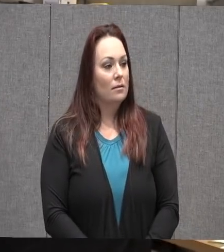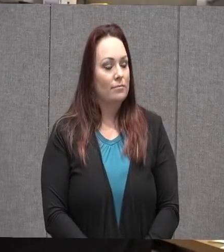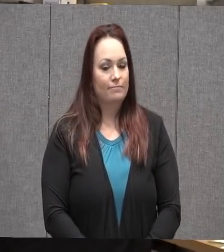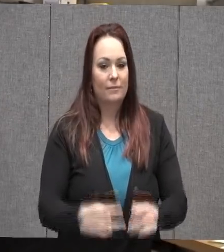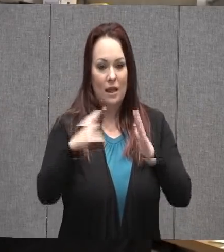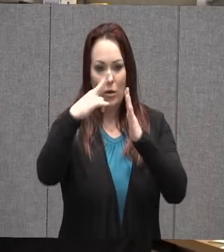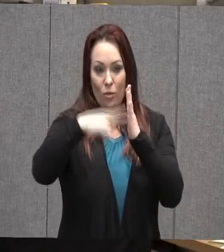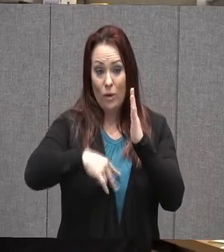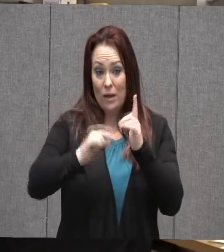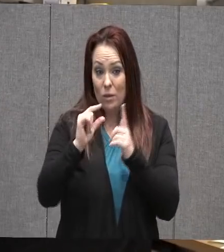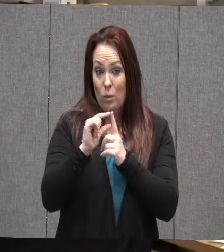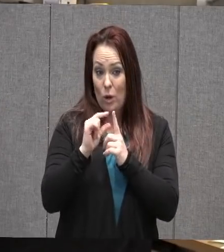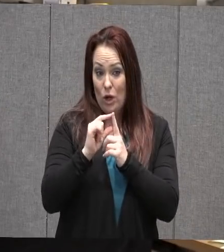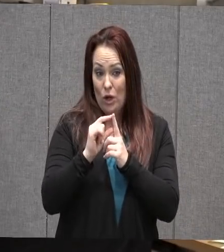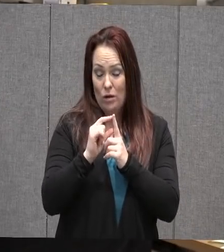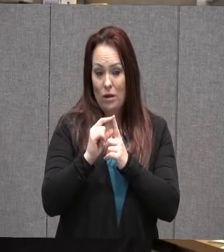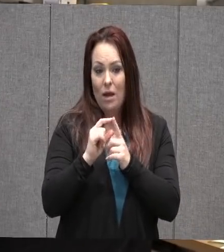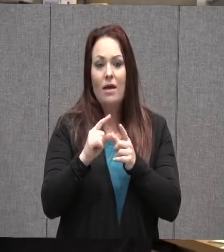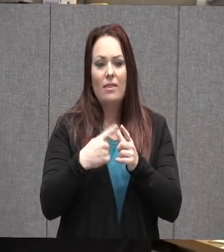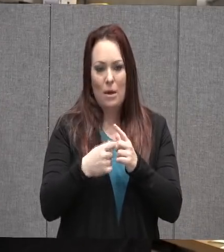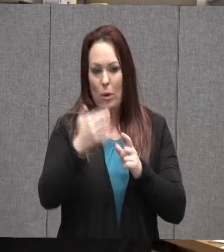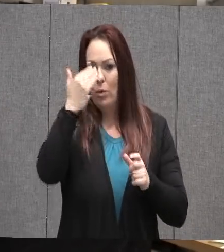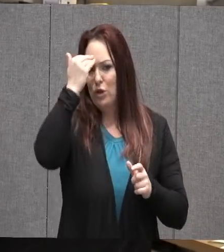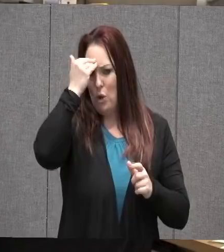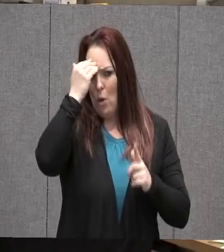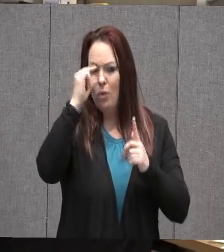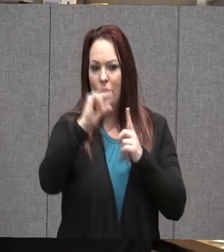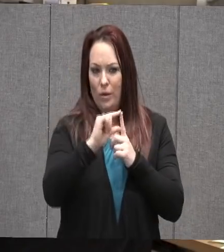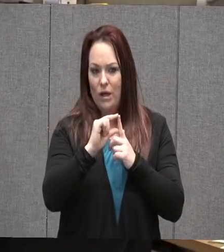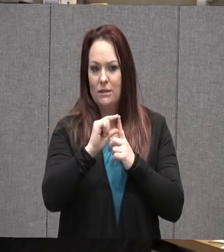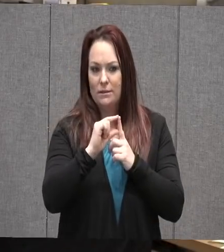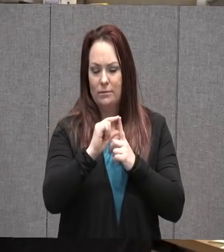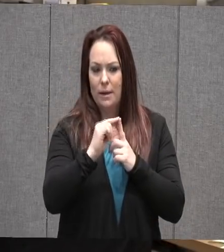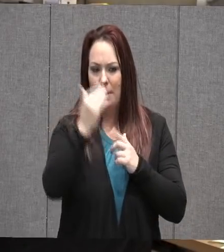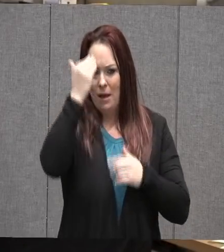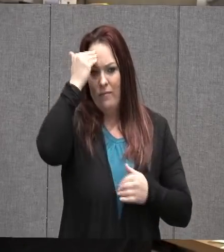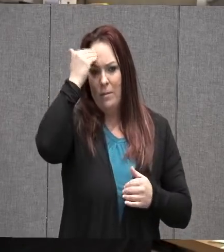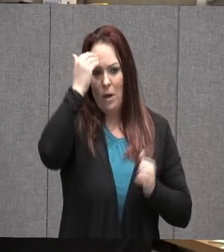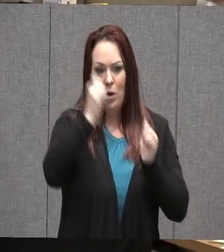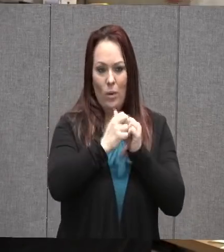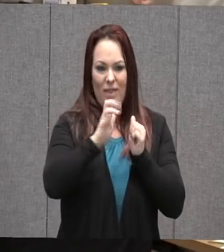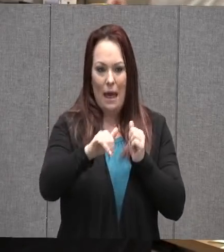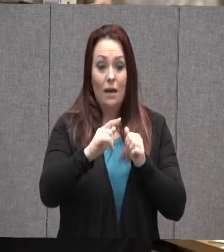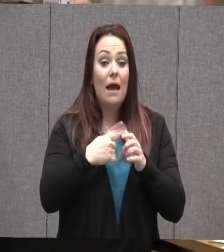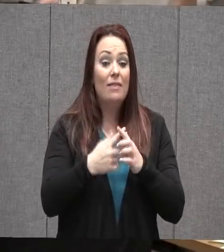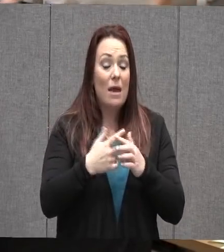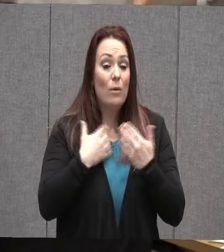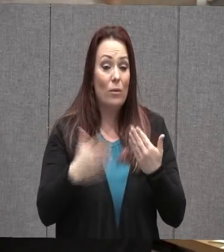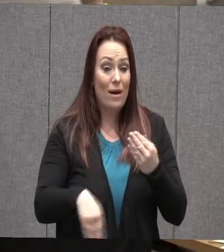to get familiar with them, and then we'll put them on our chart. Ready?